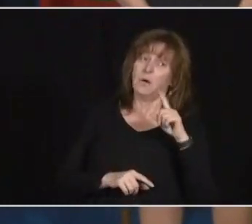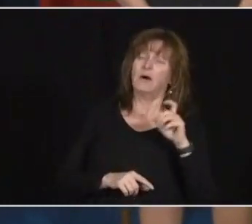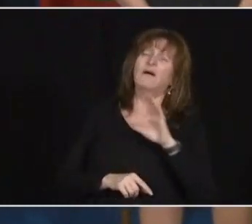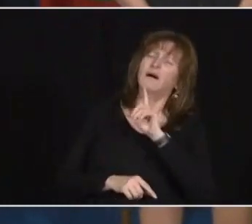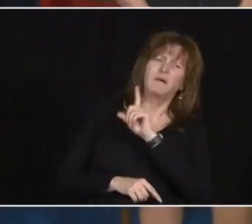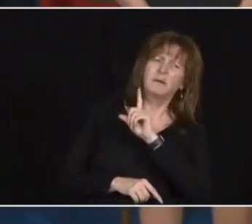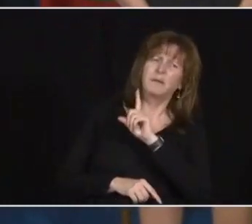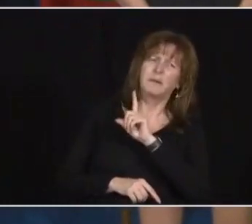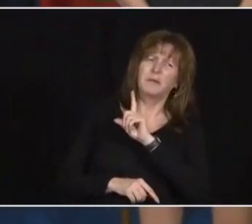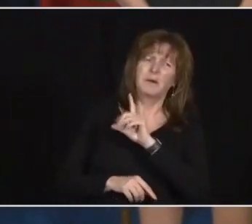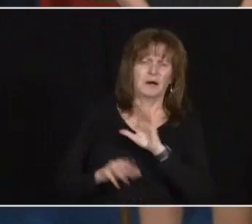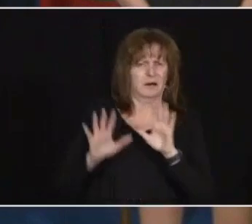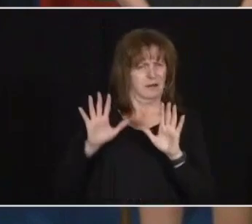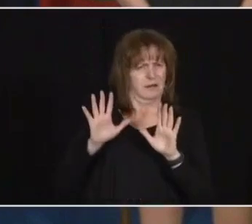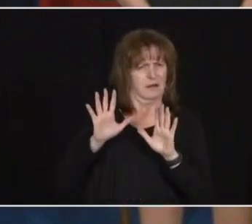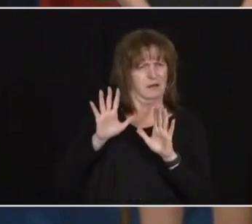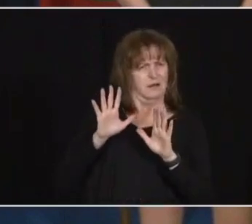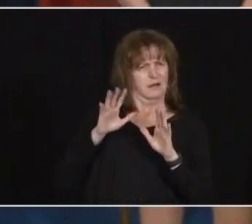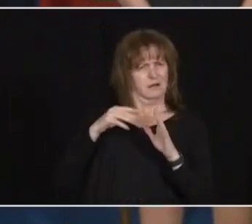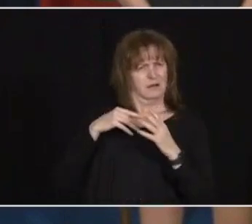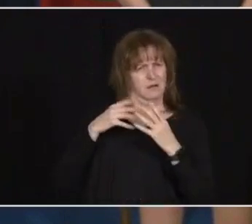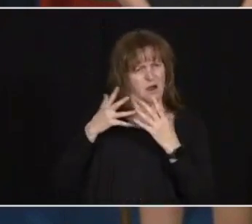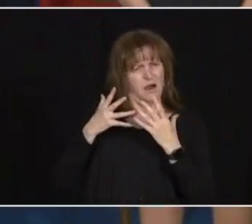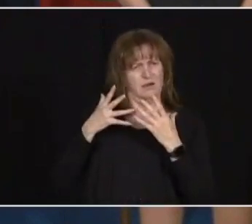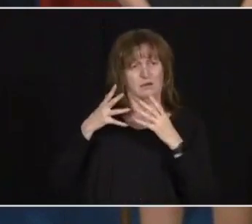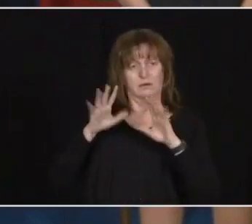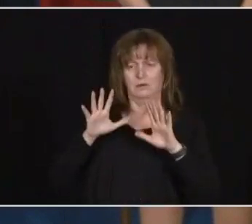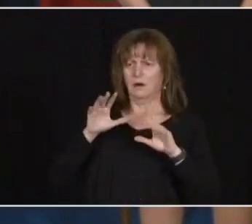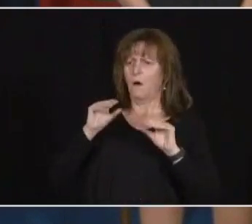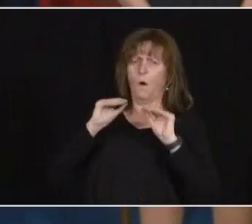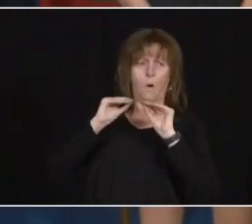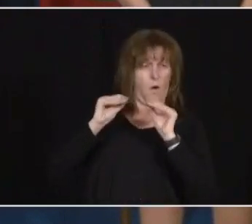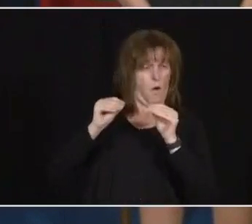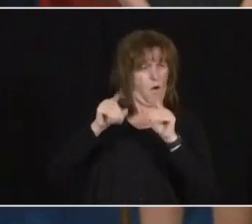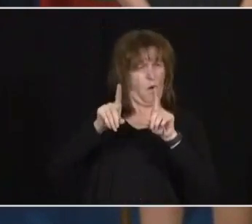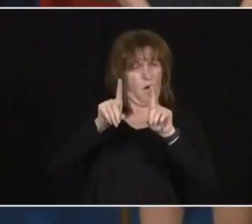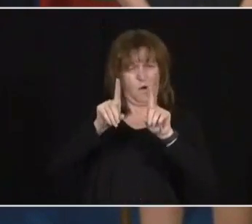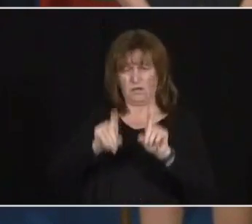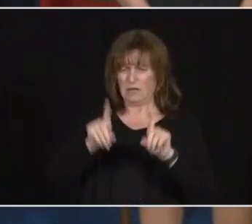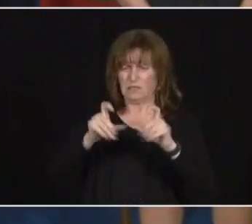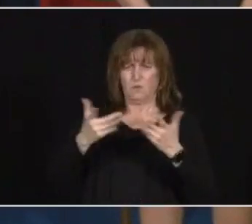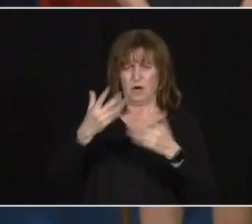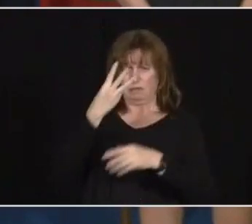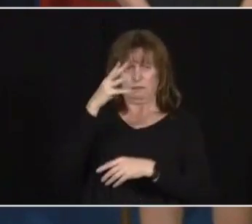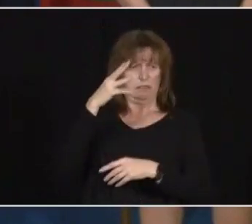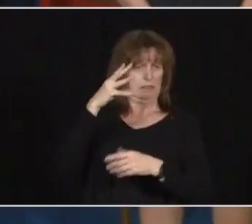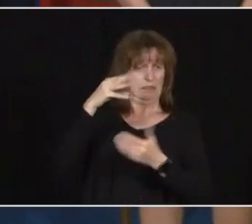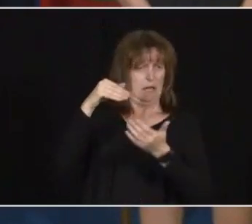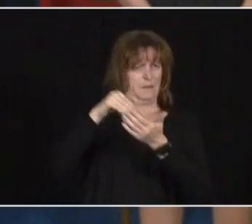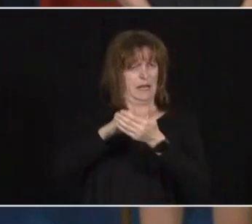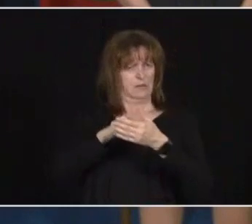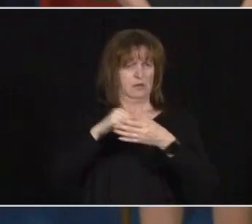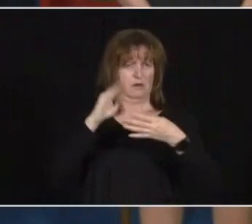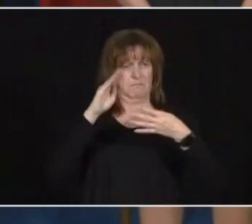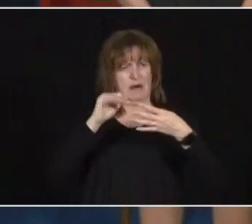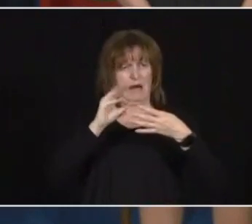more, if we don't get to that 16,000, I think by May Because a lot of experts